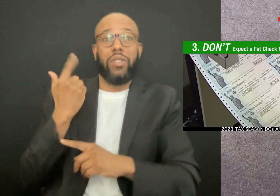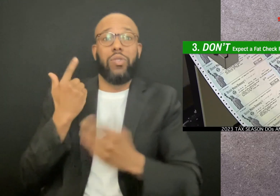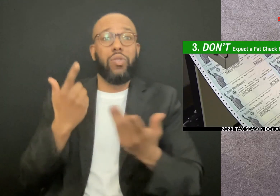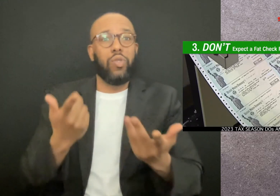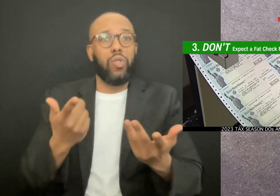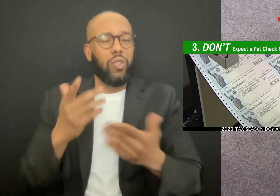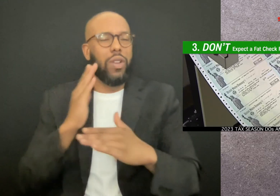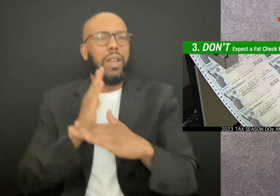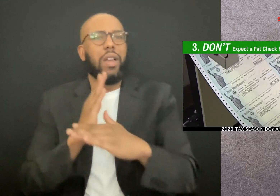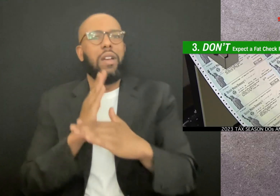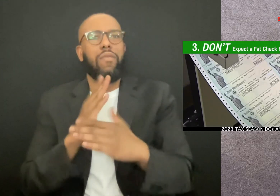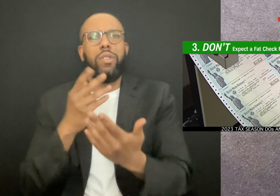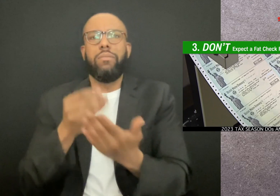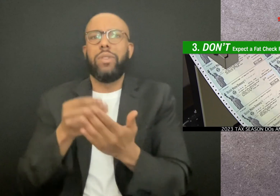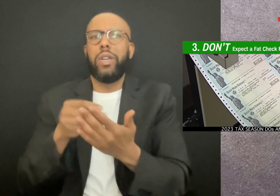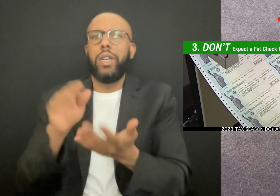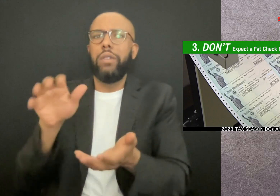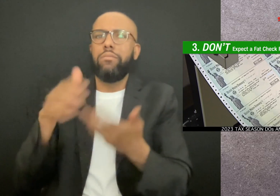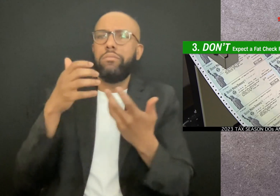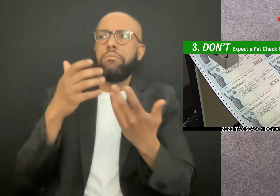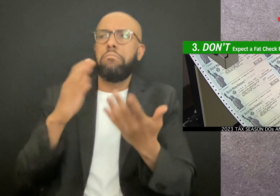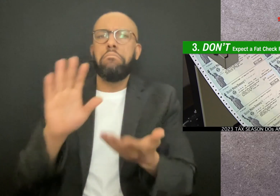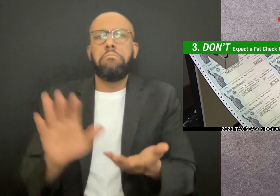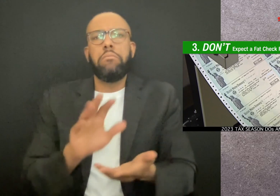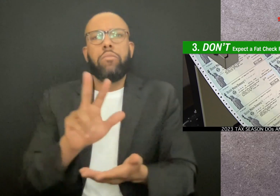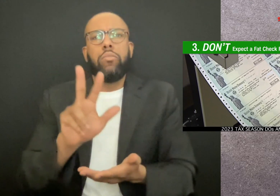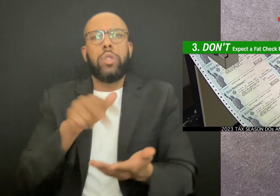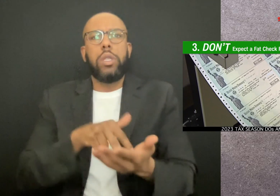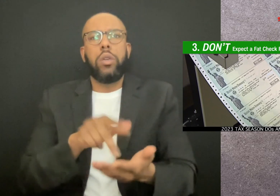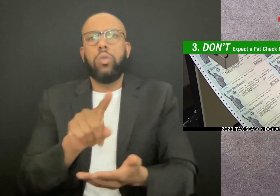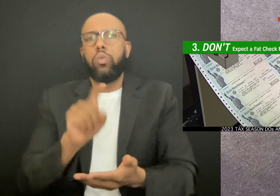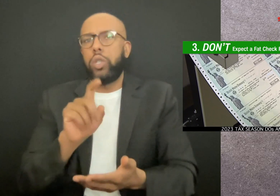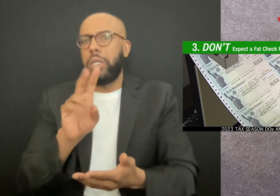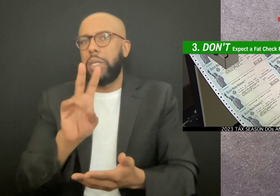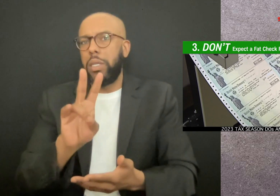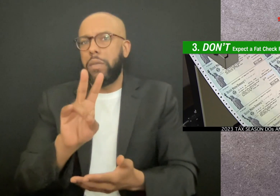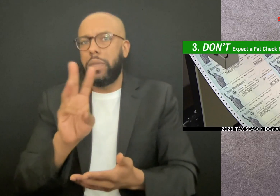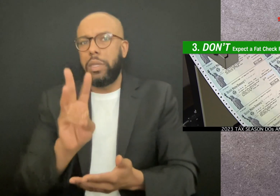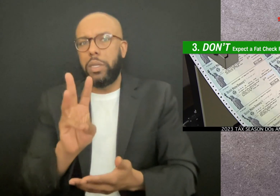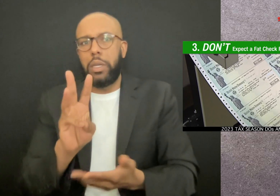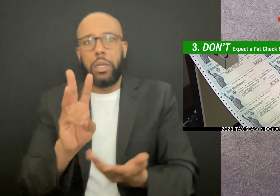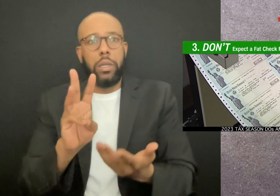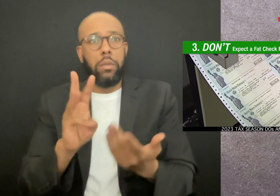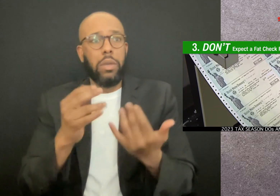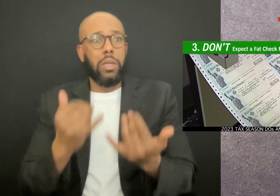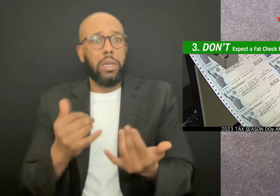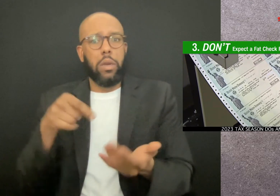last year the average refund issued was $3176